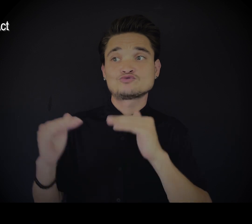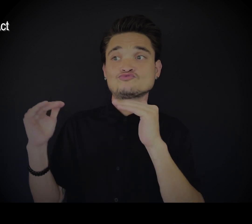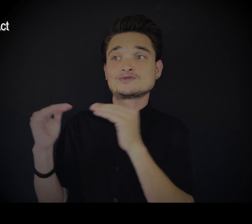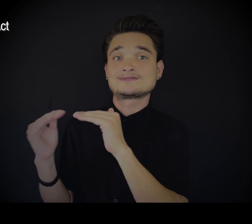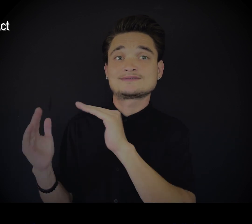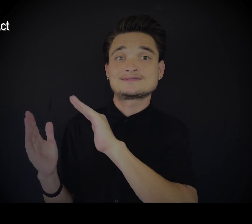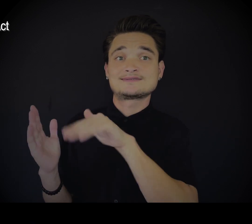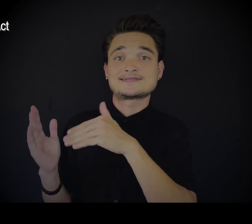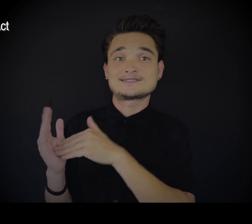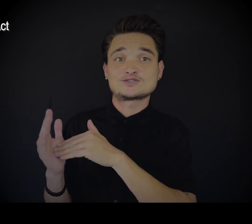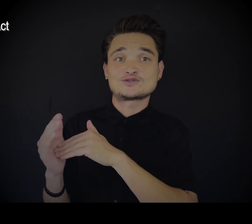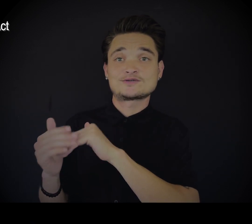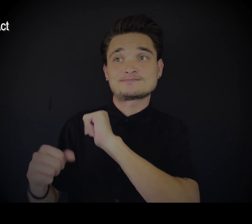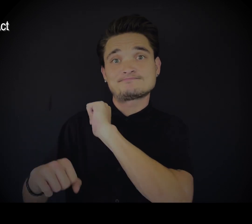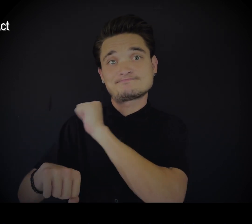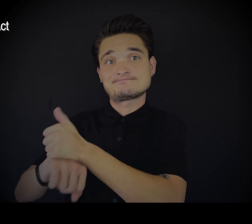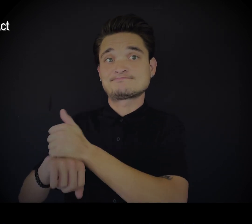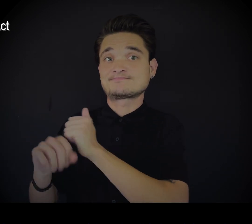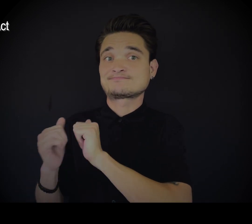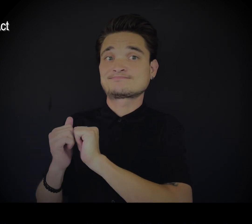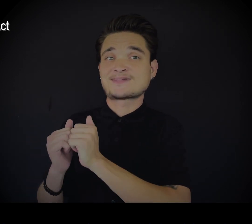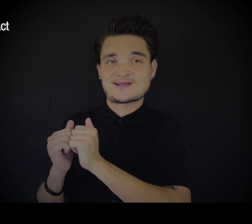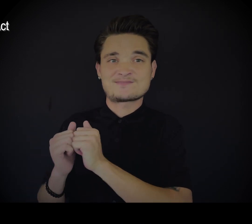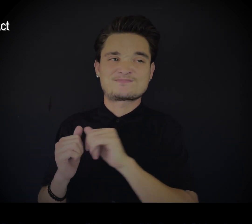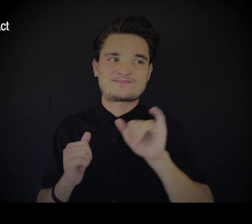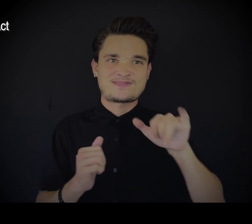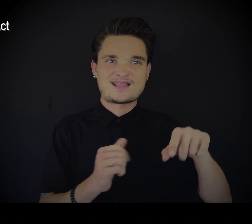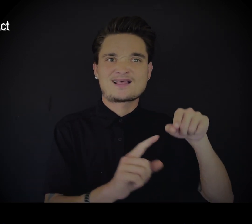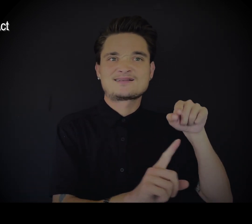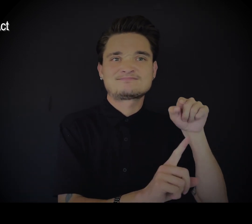The Justice Center was established by the Protection of People with Special Needs Act.